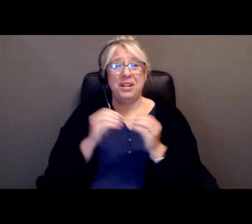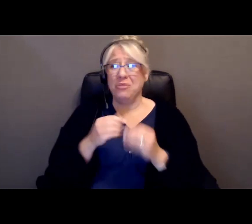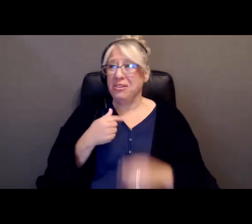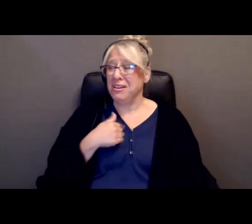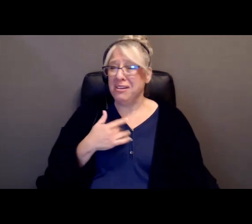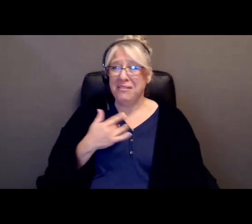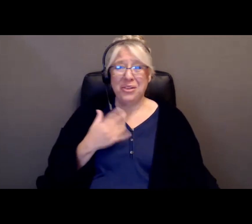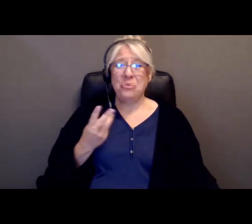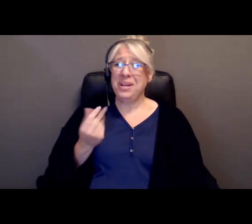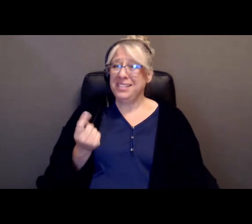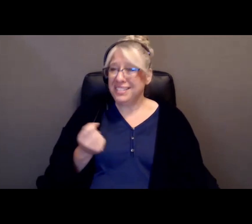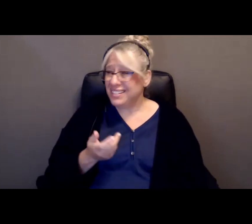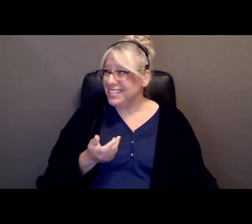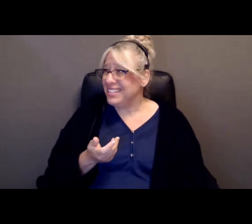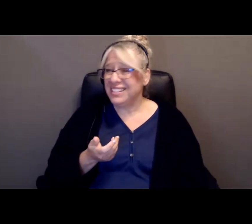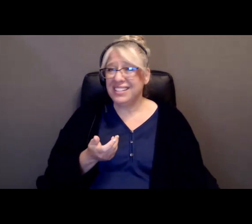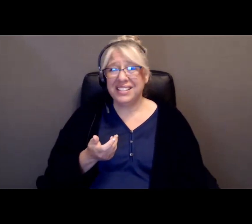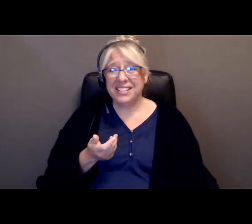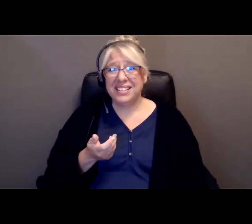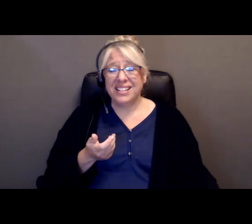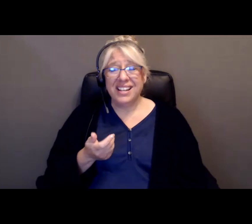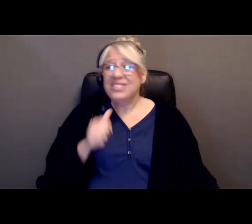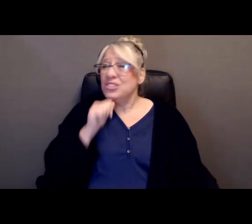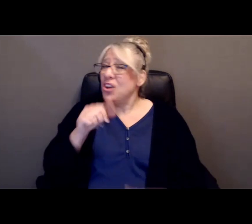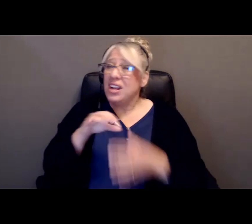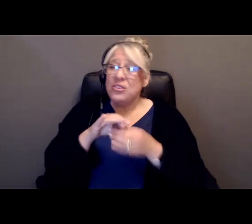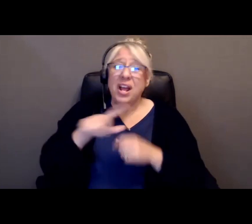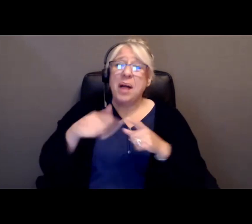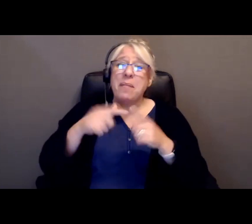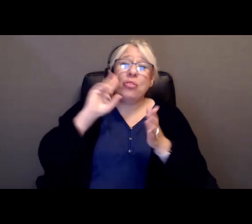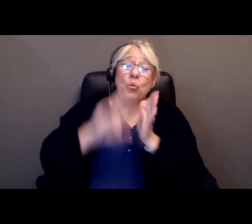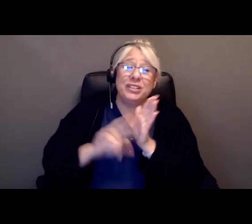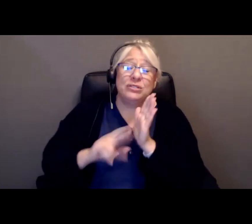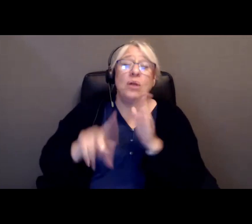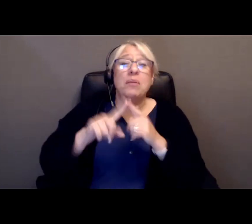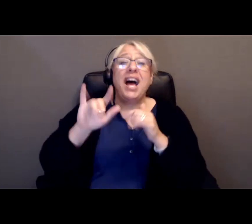And it's really about not only the research, but how does that education get out to the community?